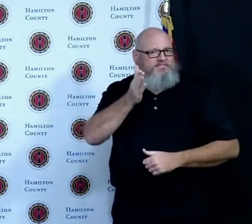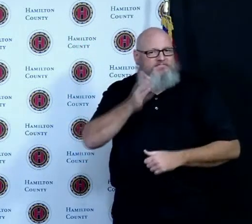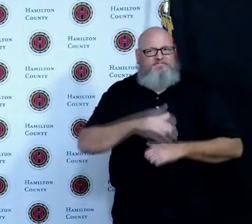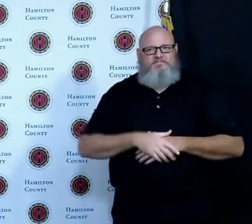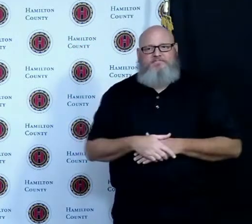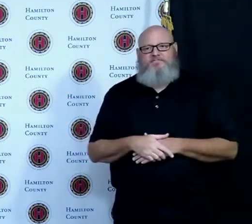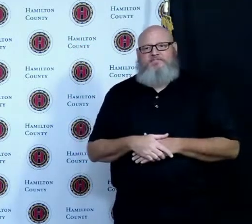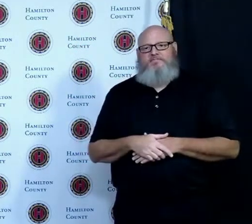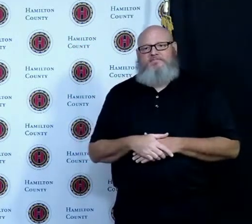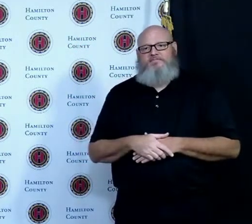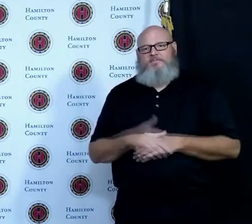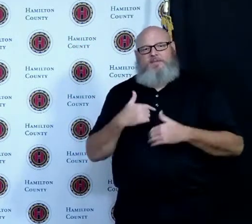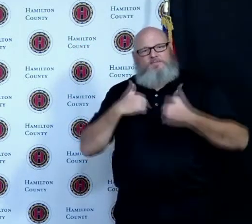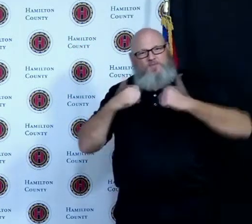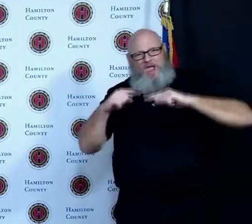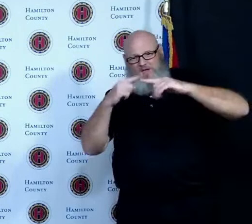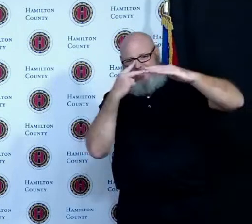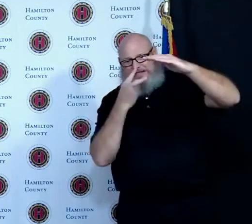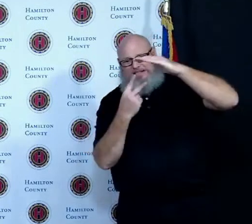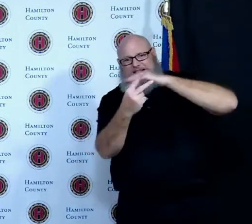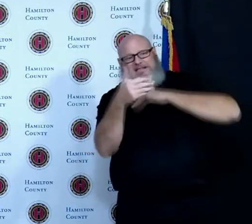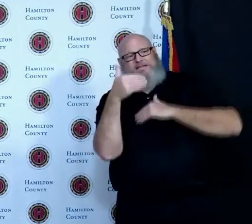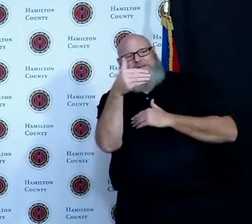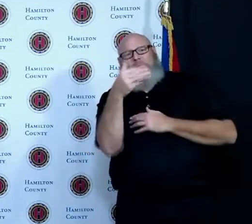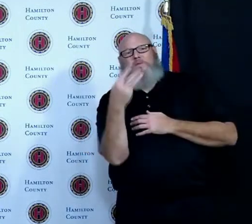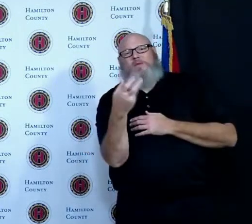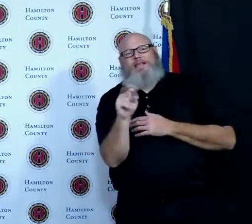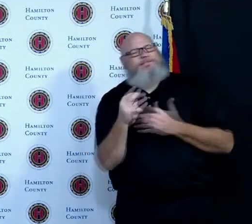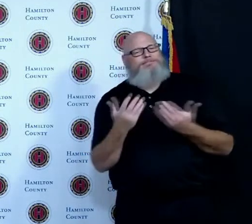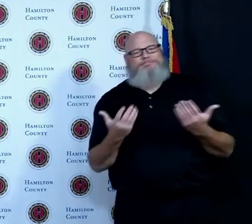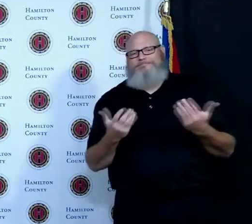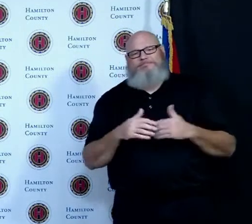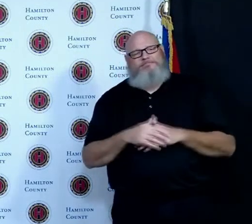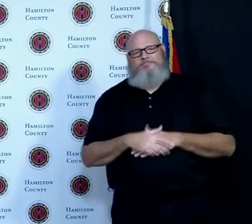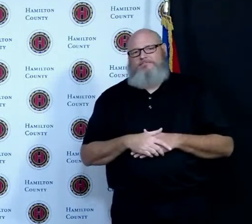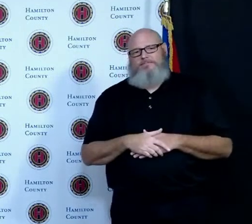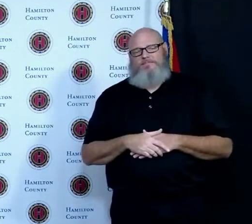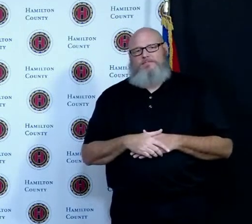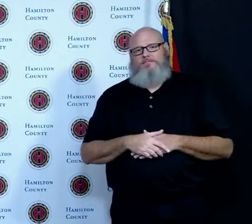the table but we what we need from the state is we need more guys seen and we need the plan